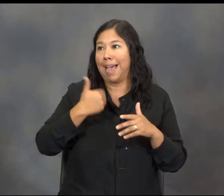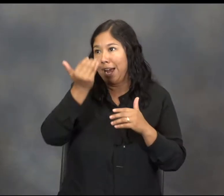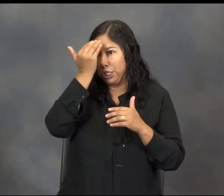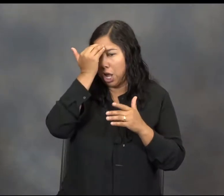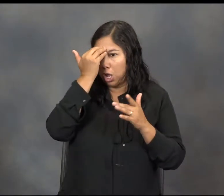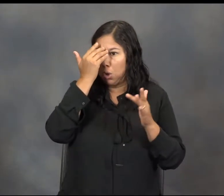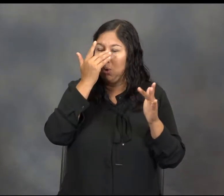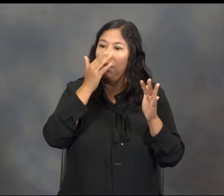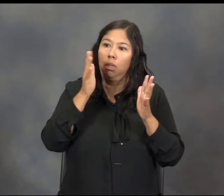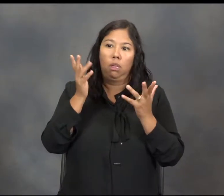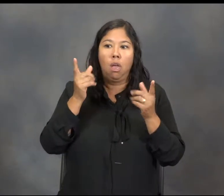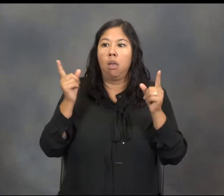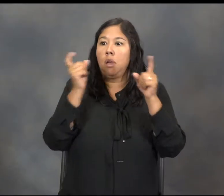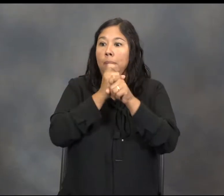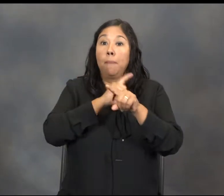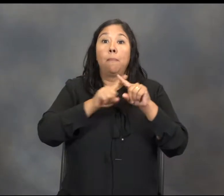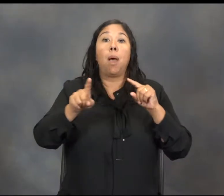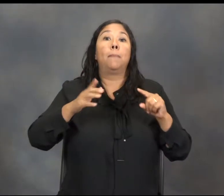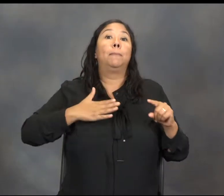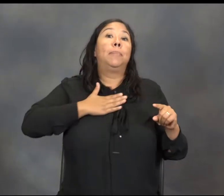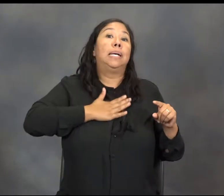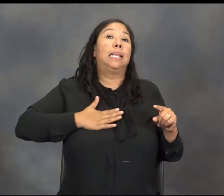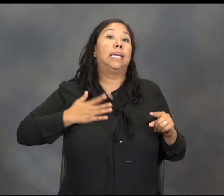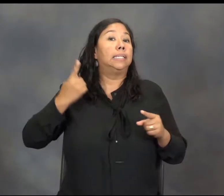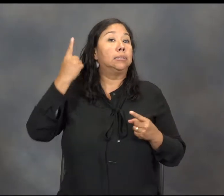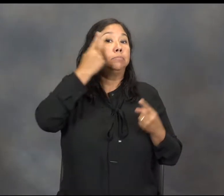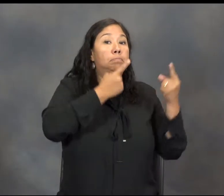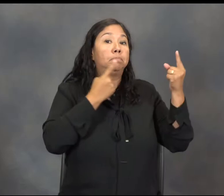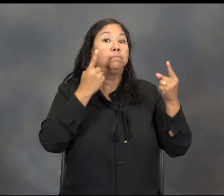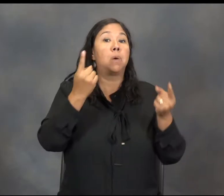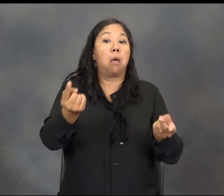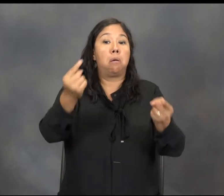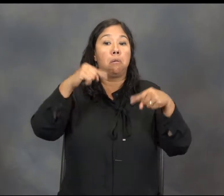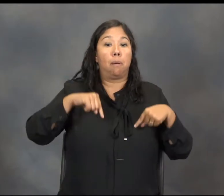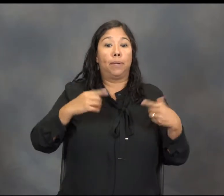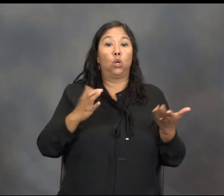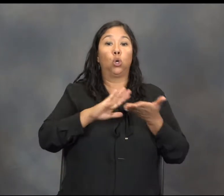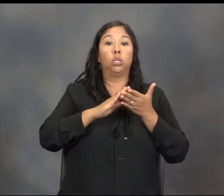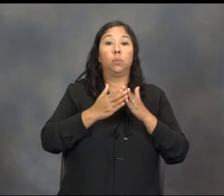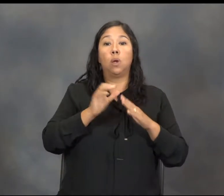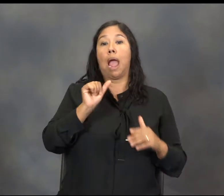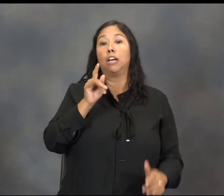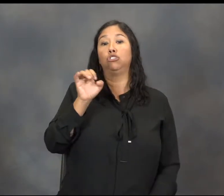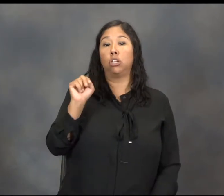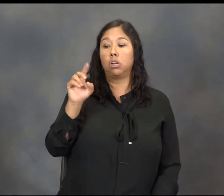Please consider coming to Community Action Duluth to get your taxes done for free.